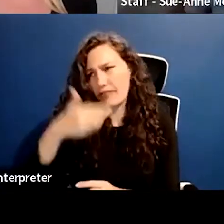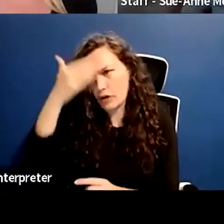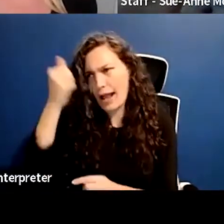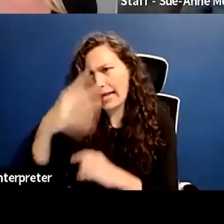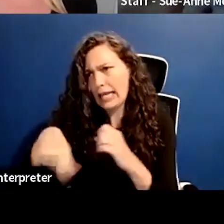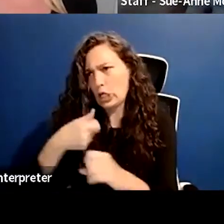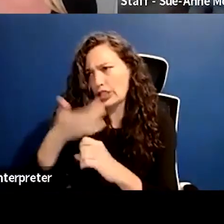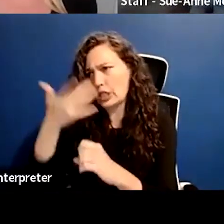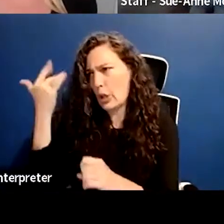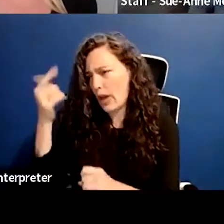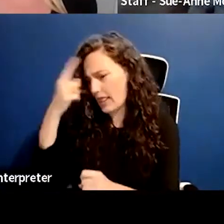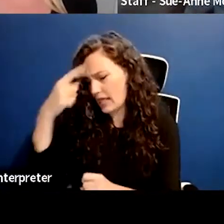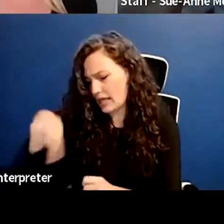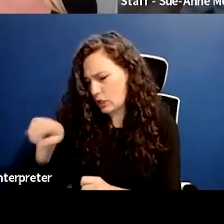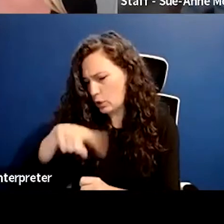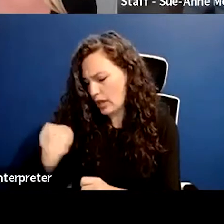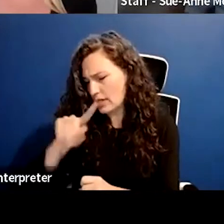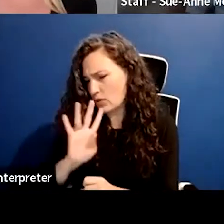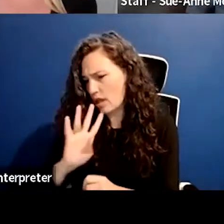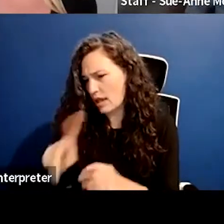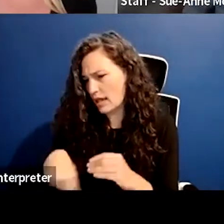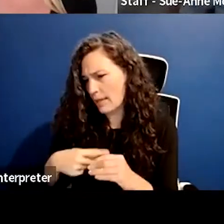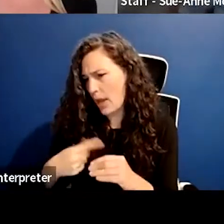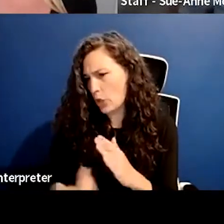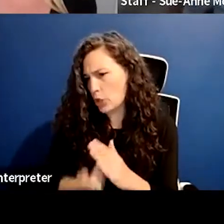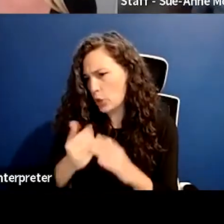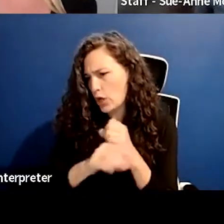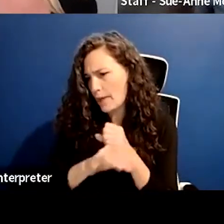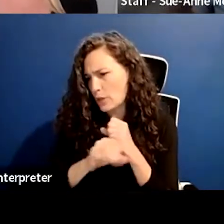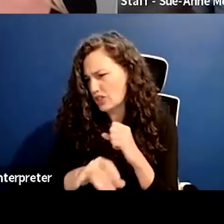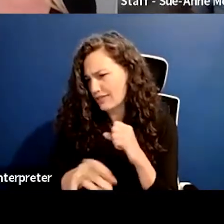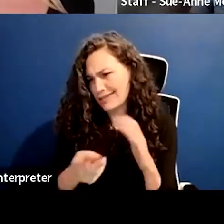I think y'all were talking at the time about what the new commercials contract was gonna be.